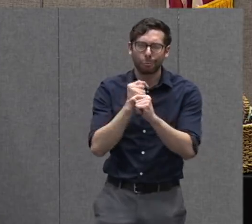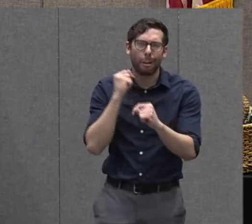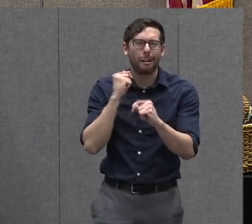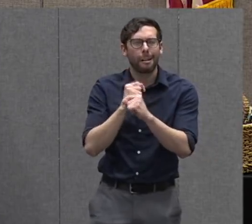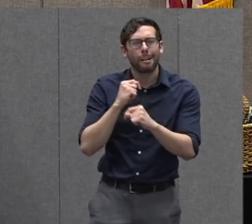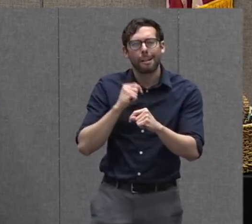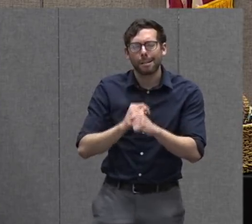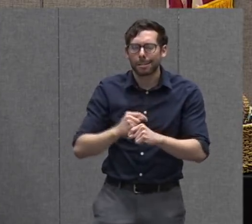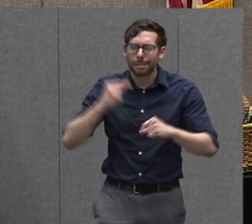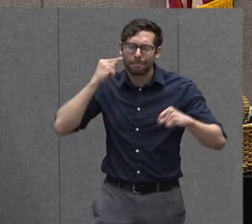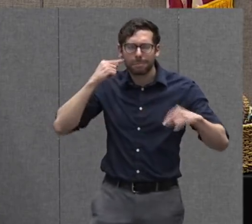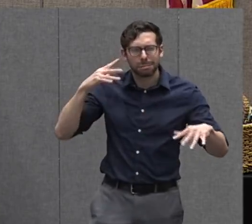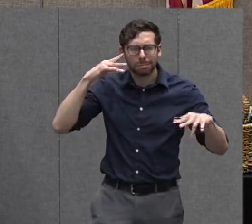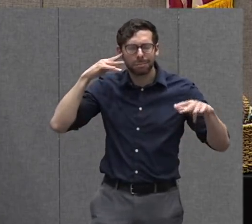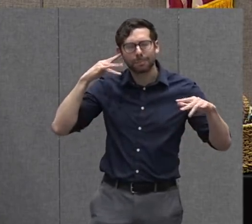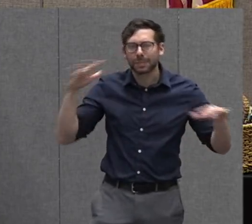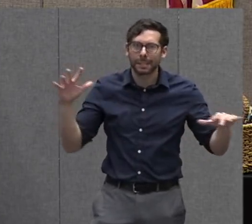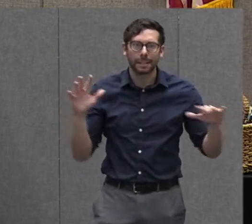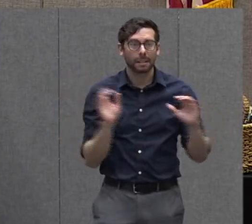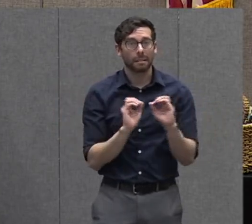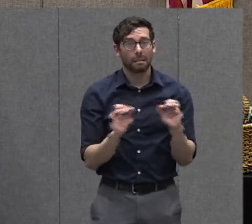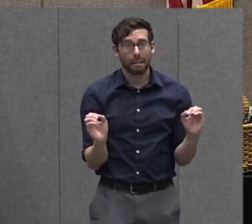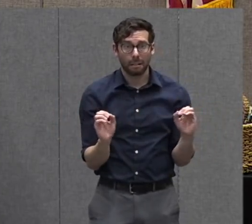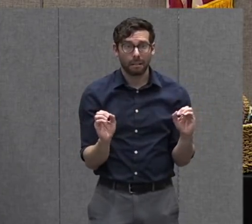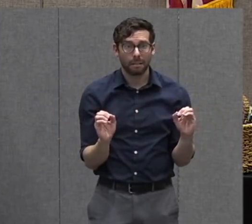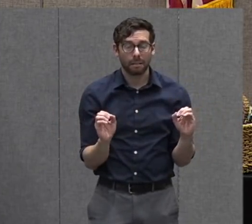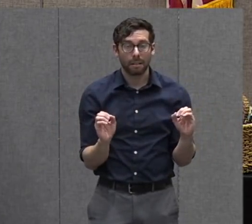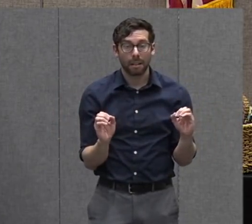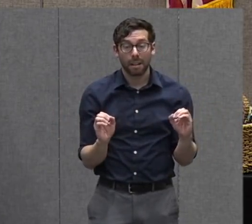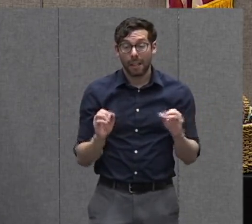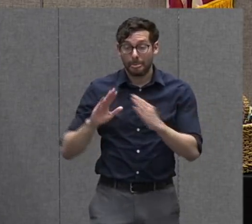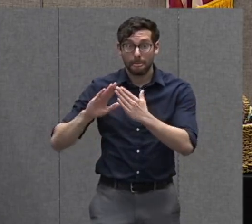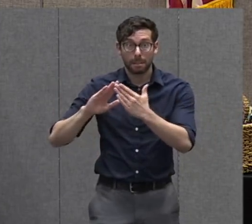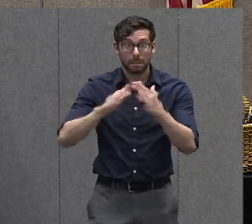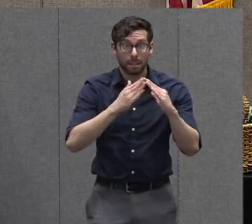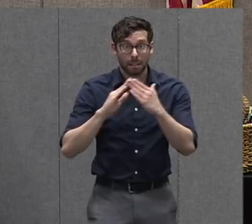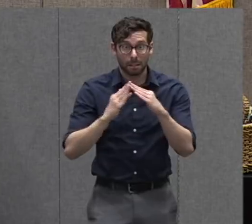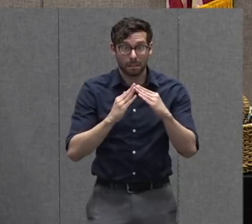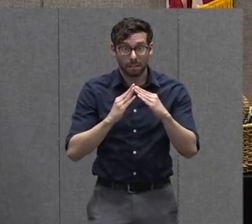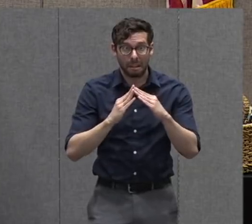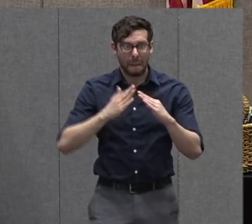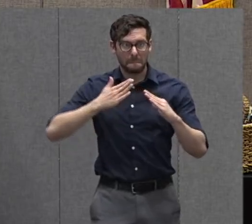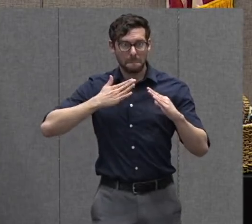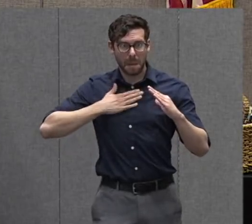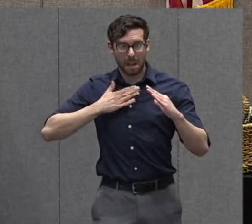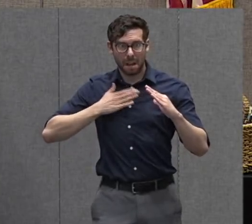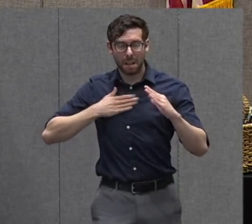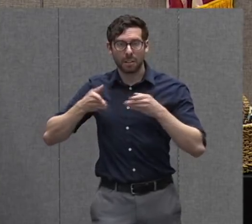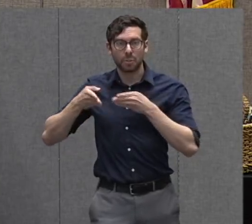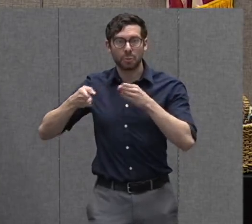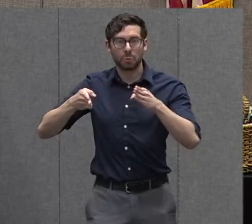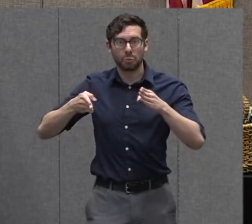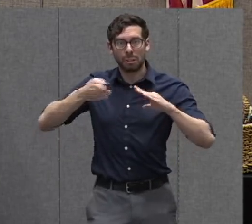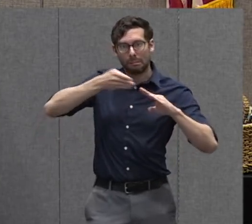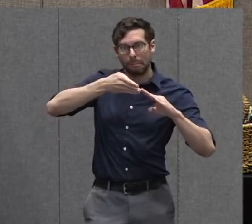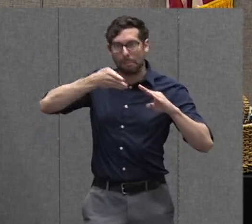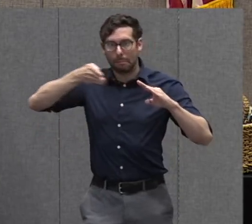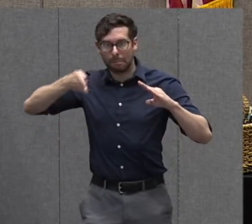My street is on the edge of a city. And it has quiet music. Most of the time.